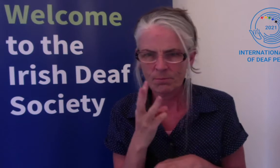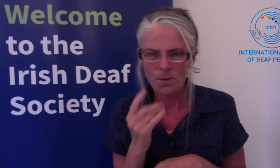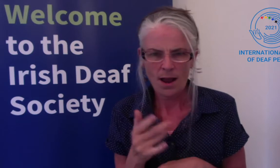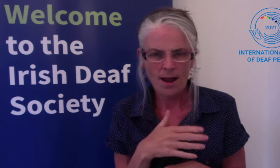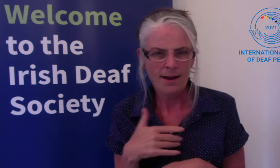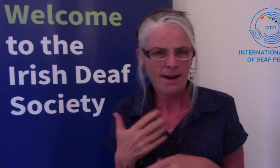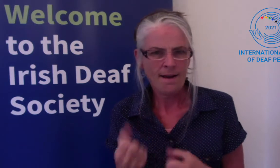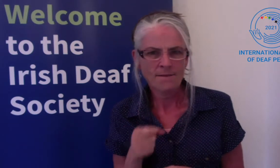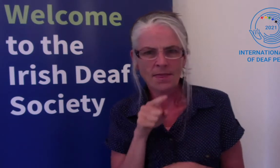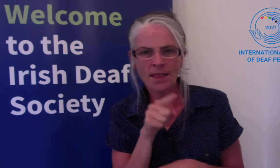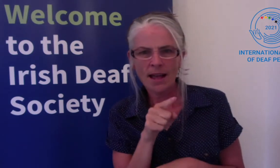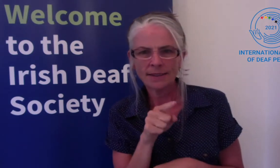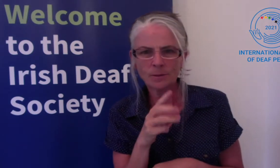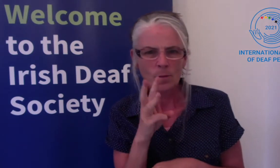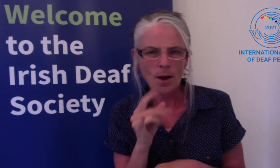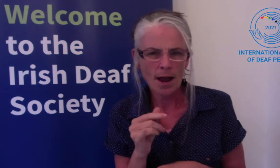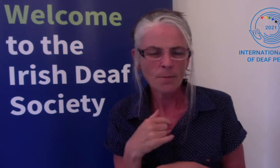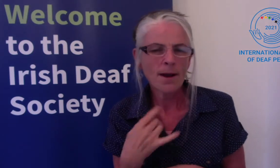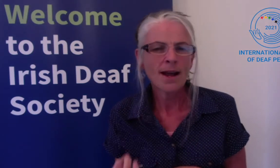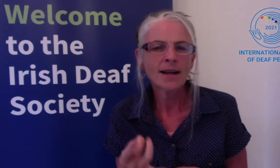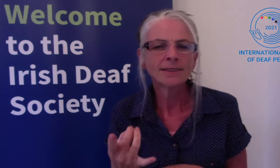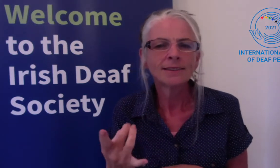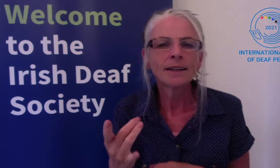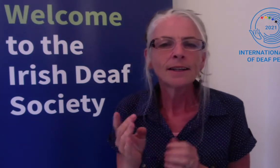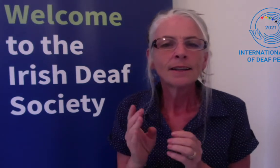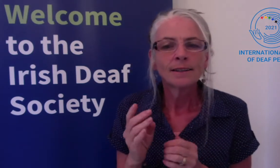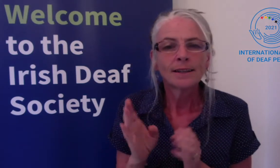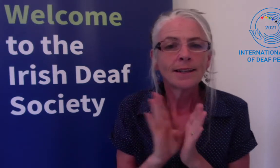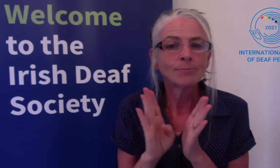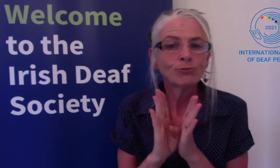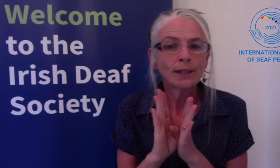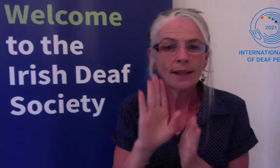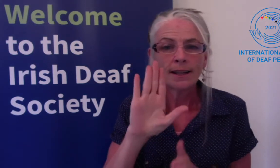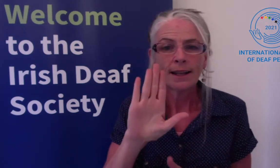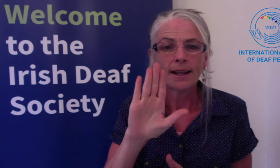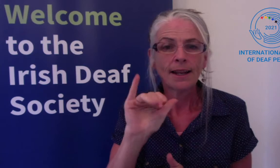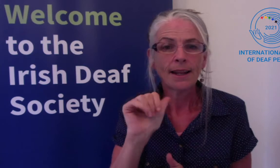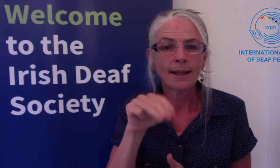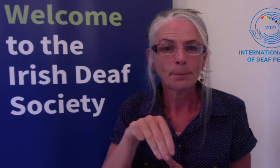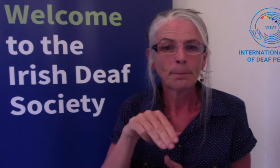We've asked Liam Breen to join us for this. Liam is passionate about Deaf history,